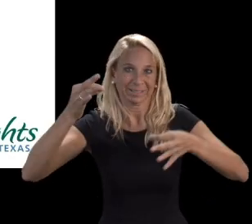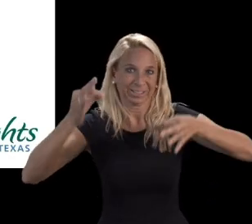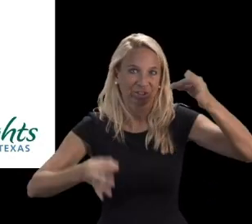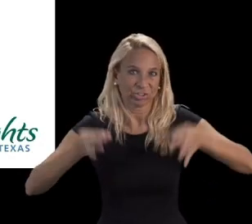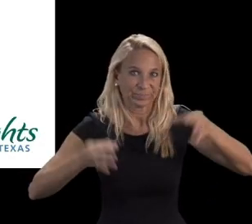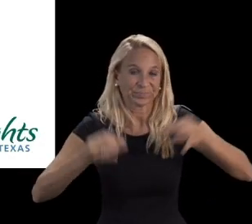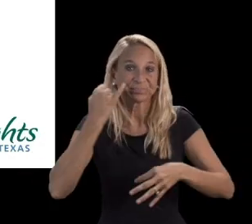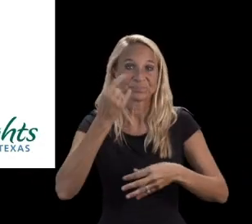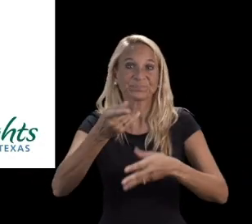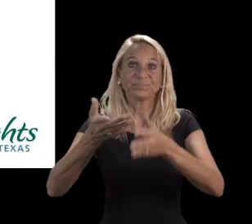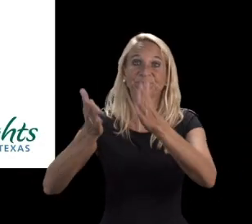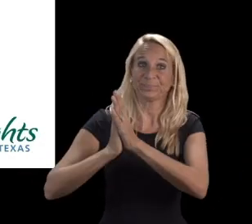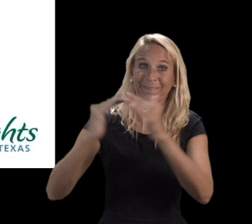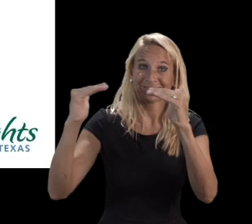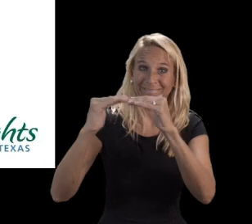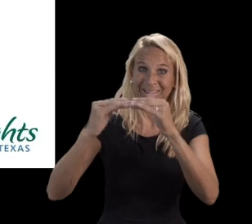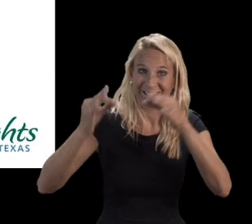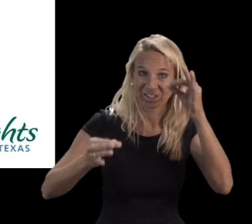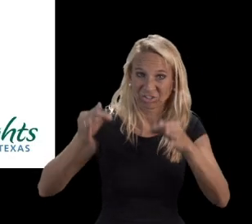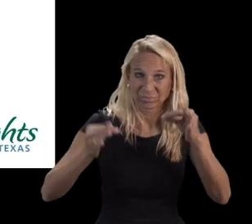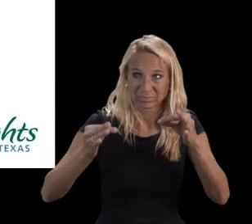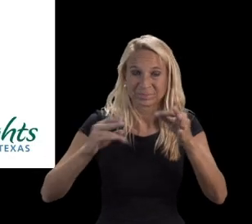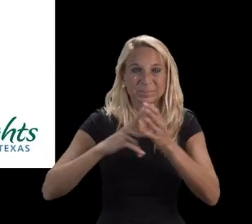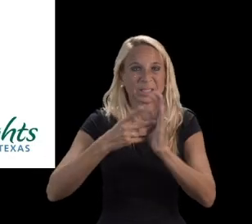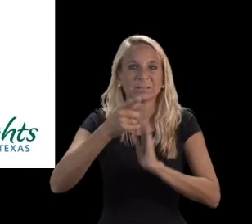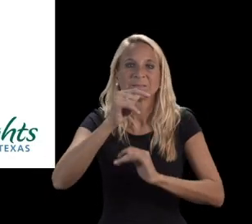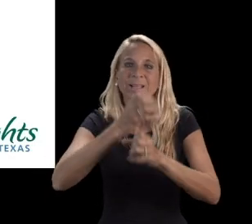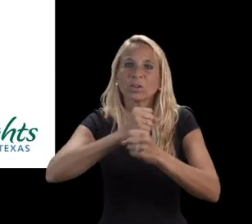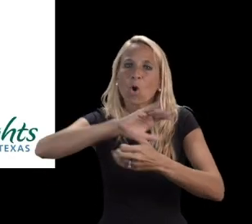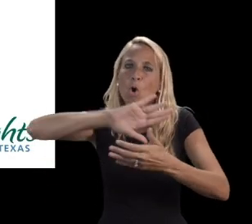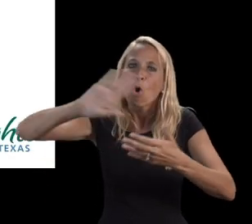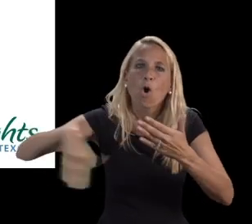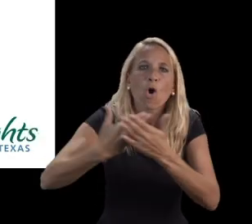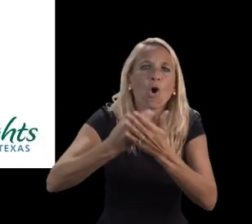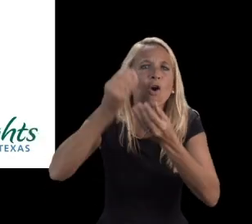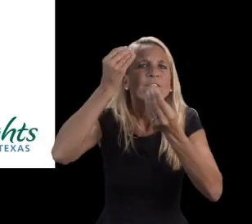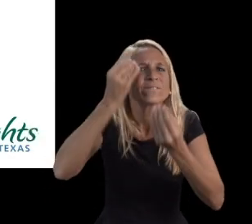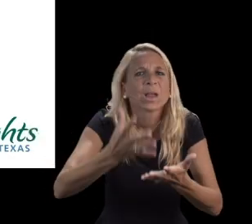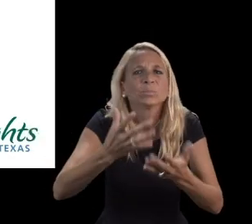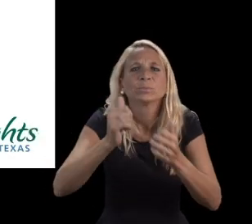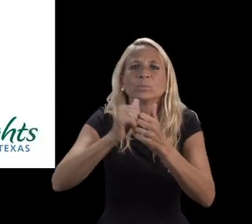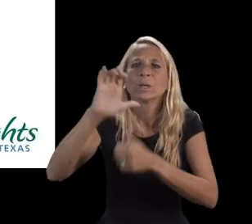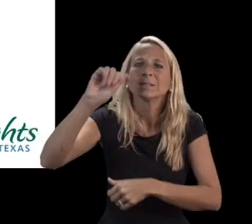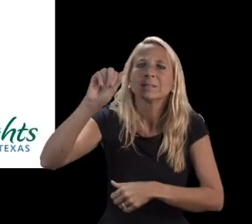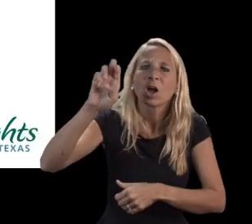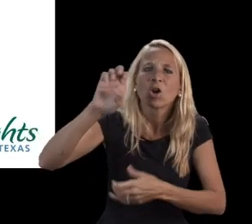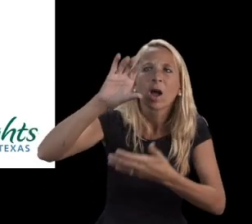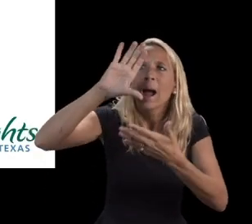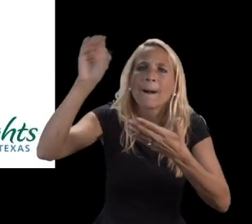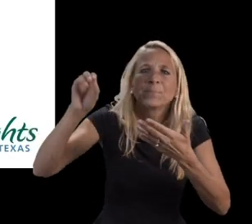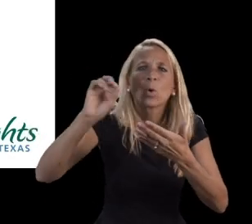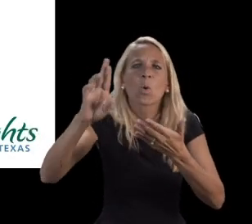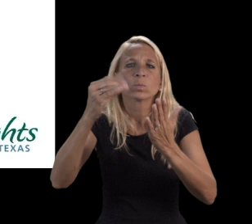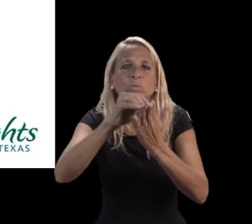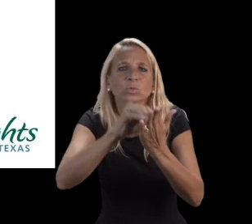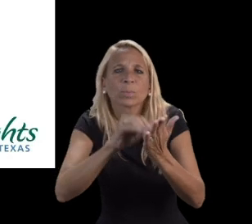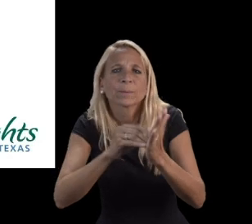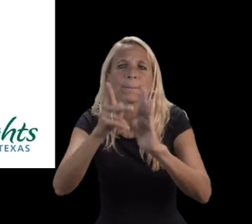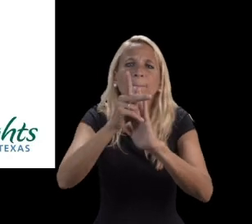you don't necessarily get all the information from the managed care company on what documentation, what policy,